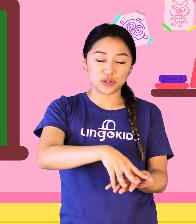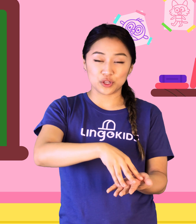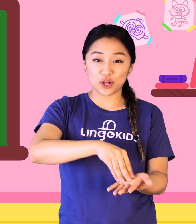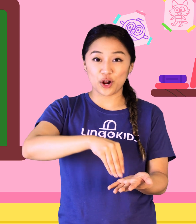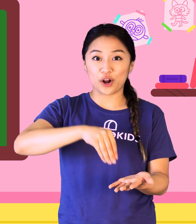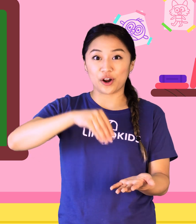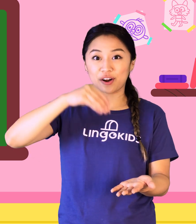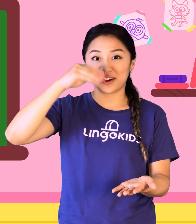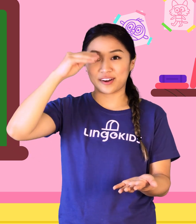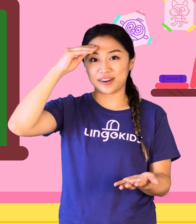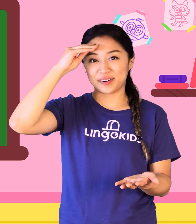Learn.